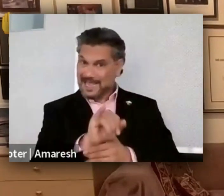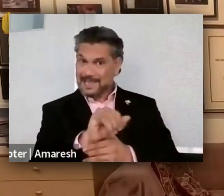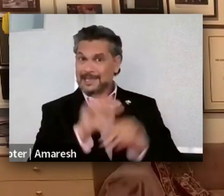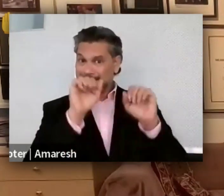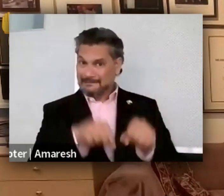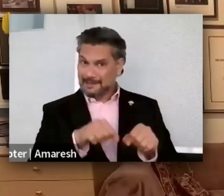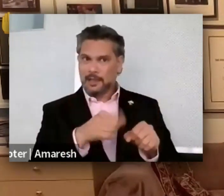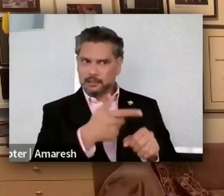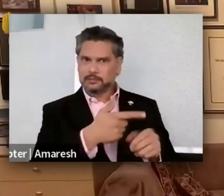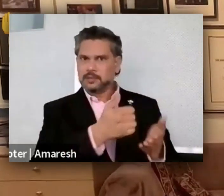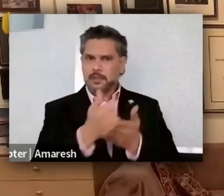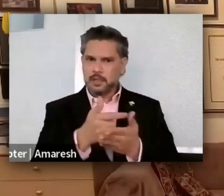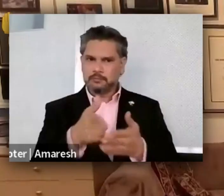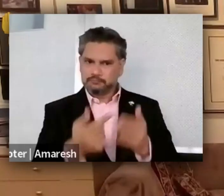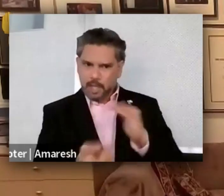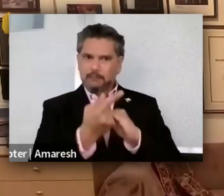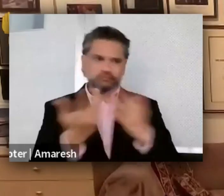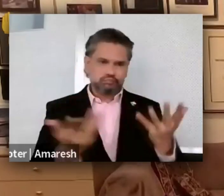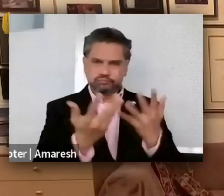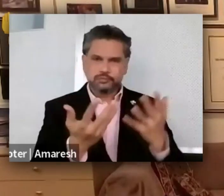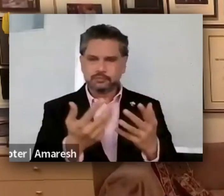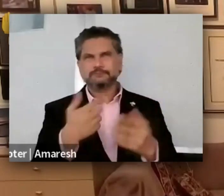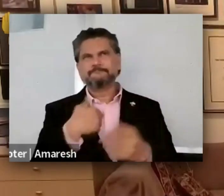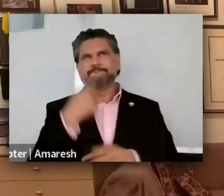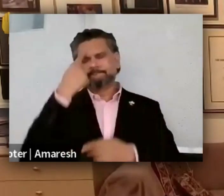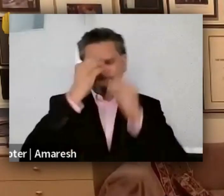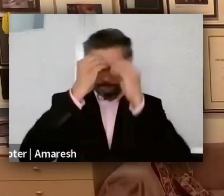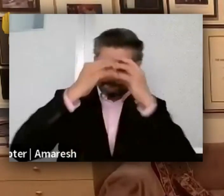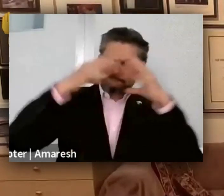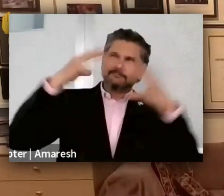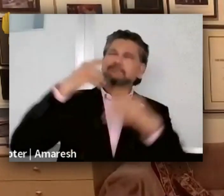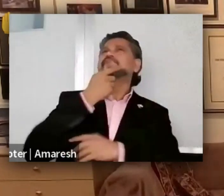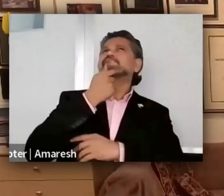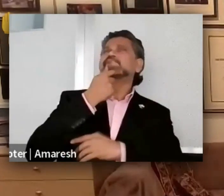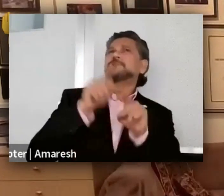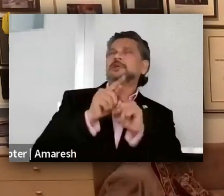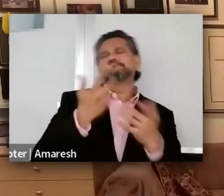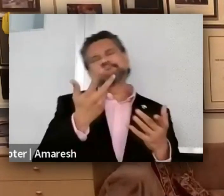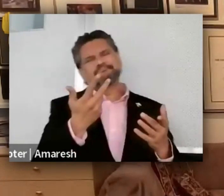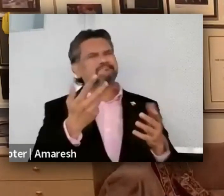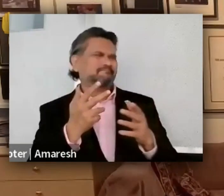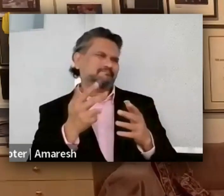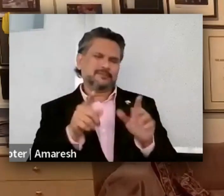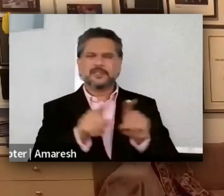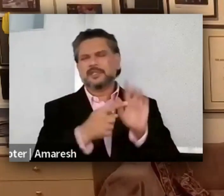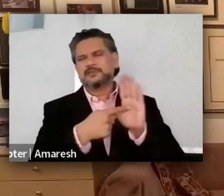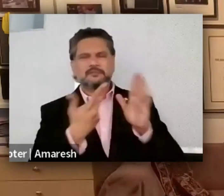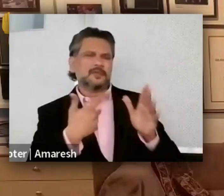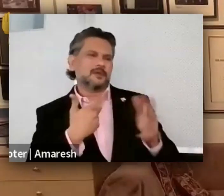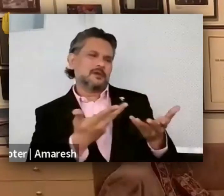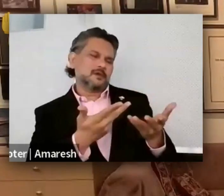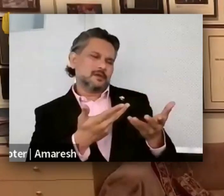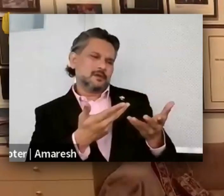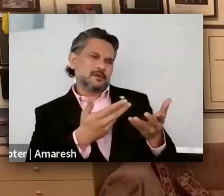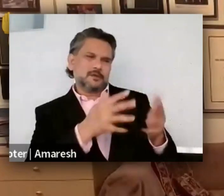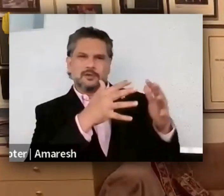ability to cause something to happen I can imagine a conversation when you are working with a website